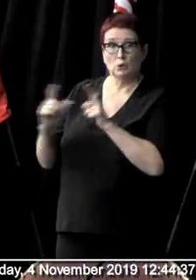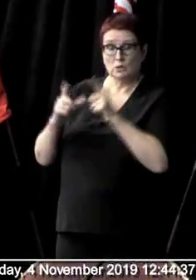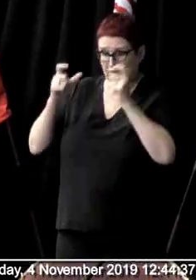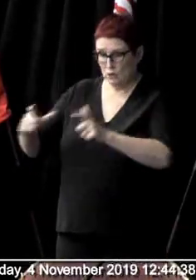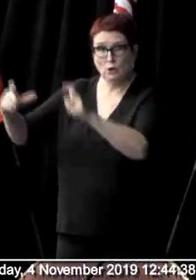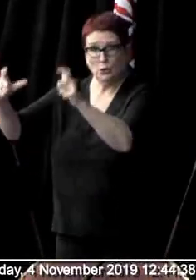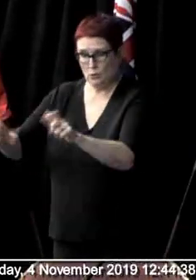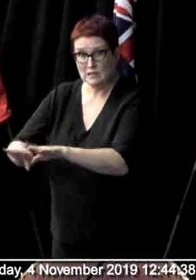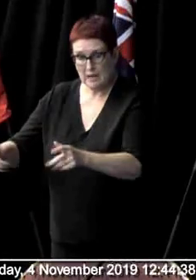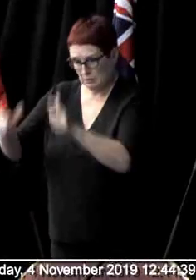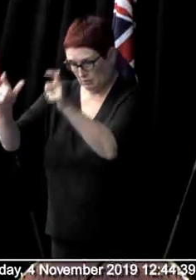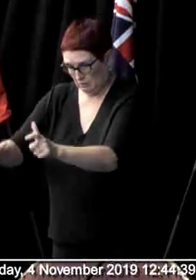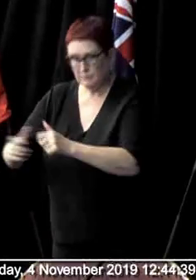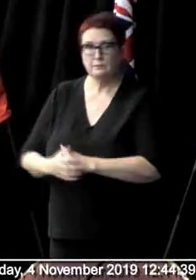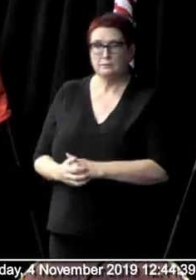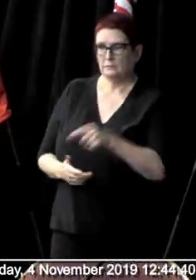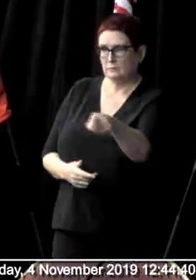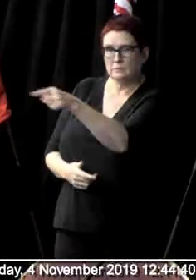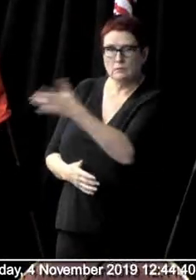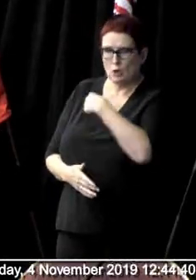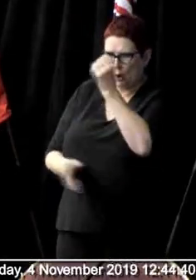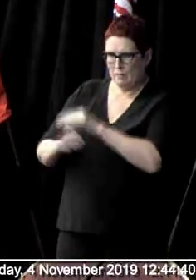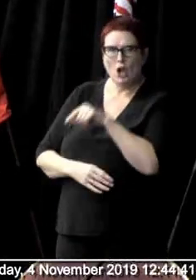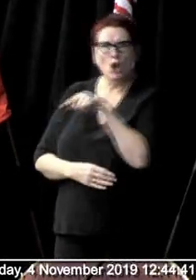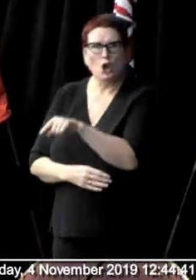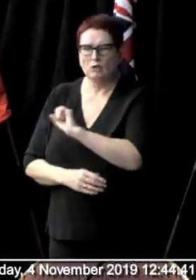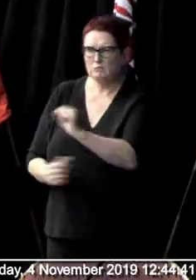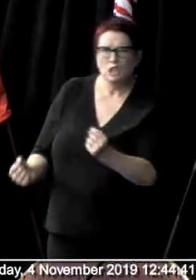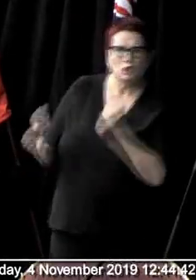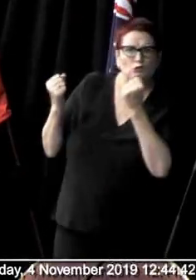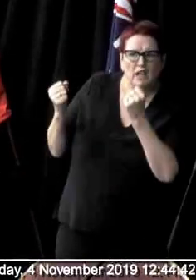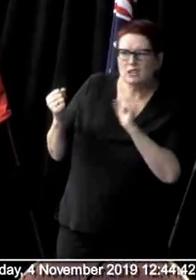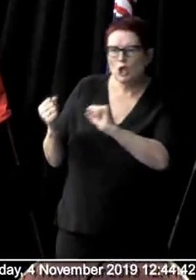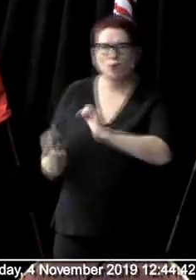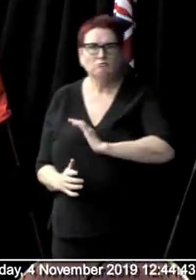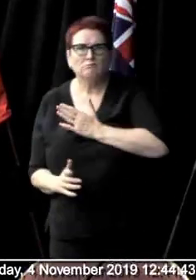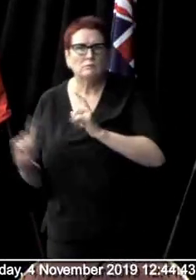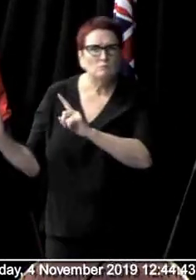wanting to know about her, what her strengths were, what her interests were,